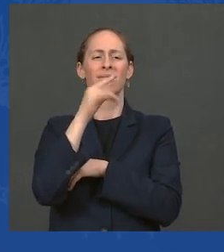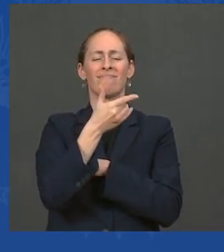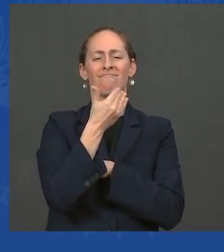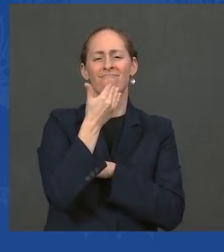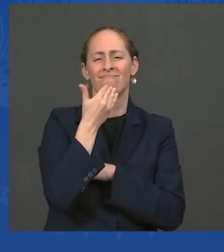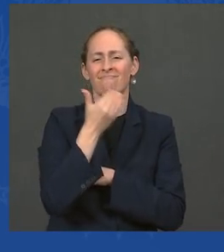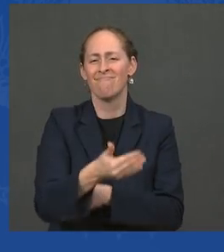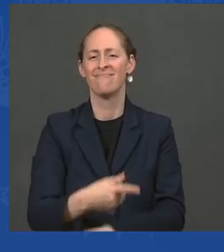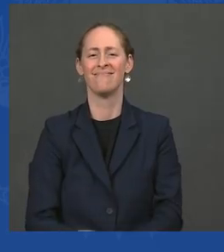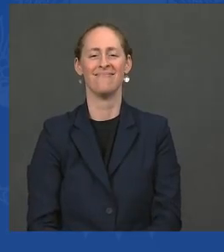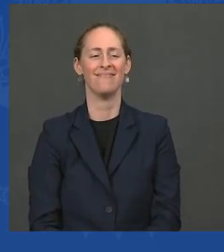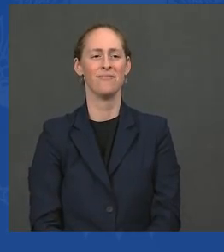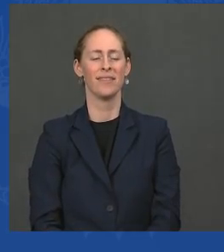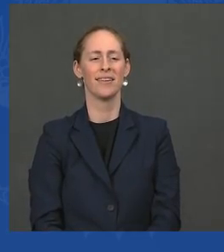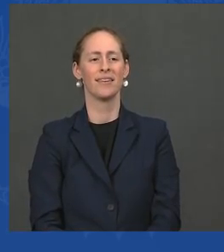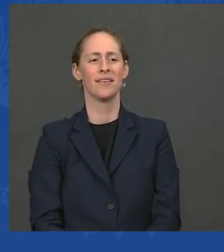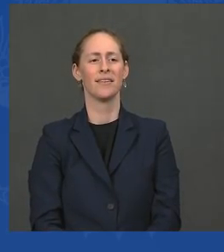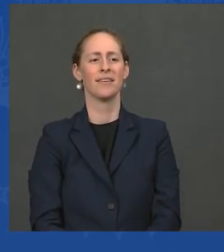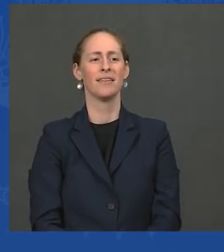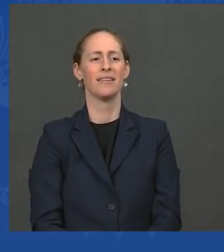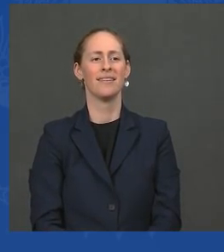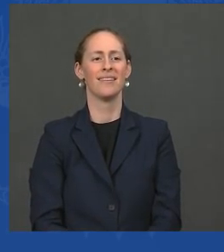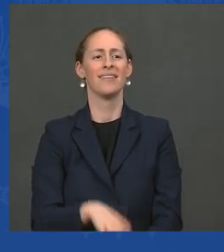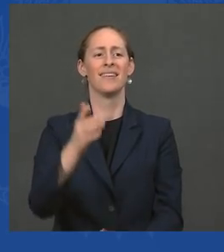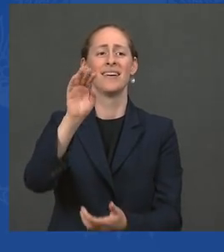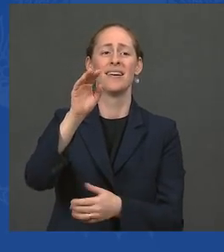And, Matt, thank you for the passport to let me back into the district.